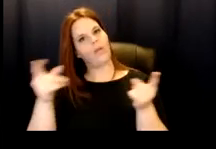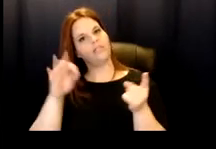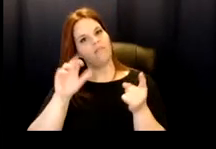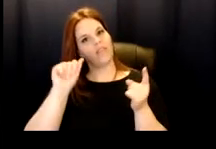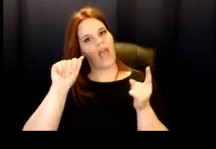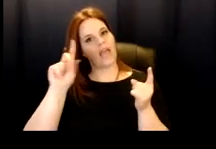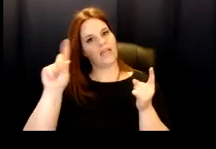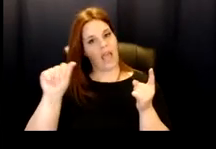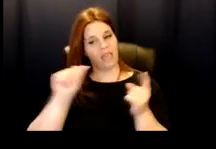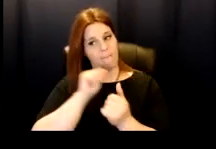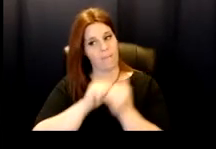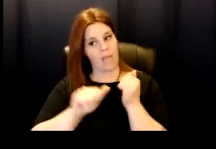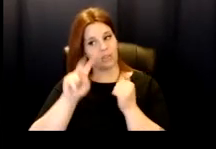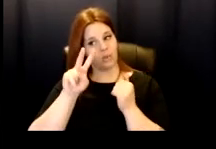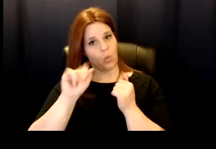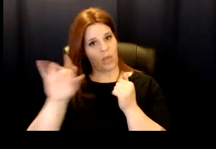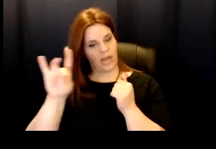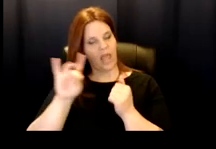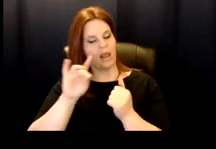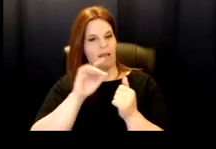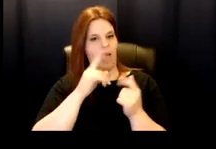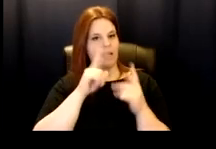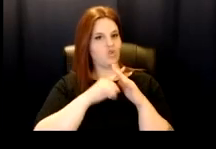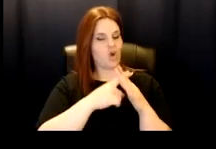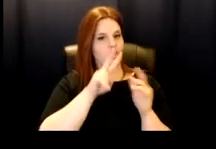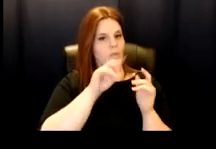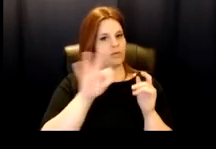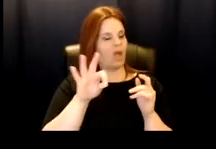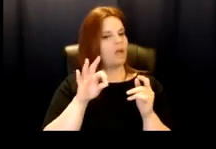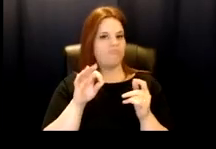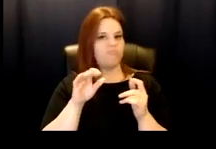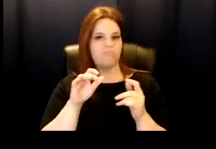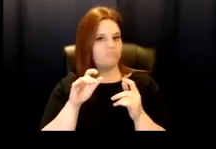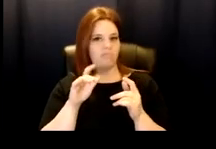in 2008, took effect in 2009, really did not occur. There has been increase in the total